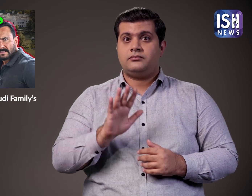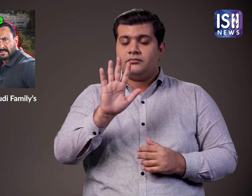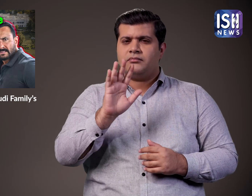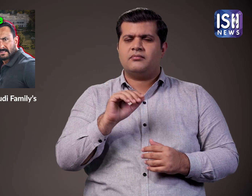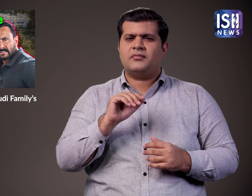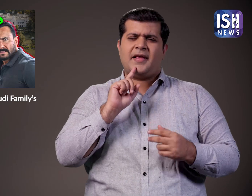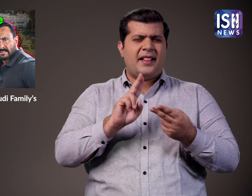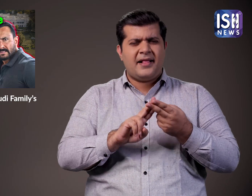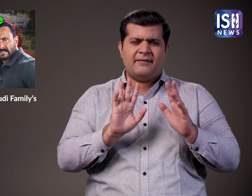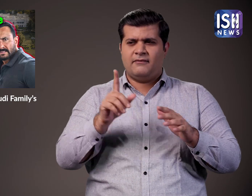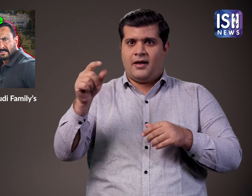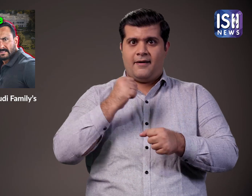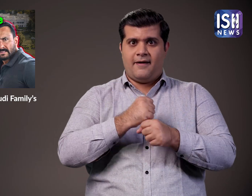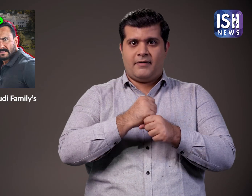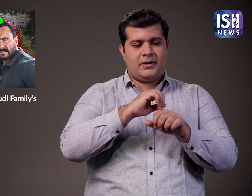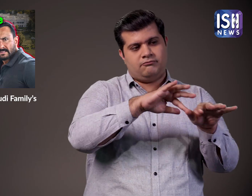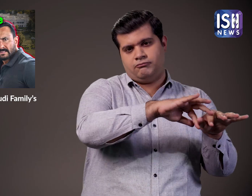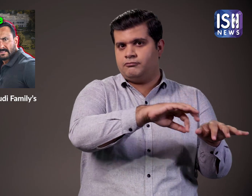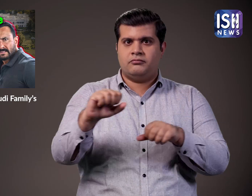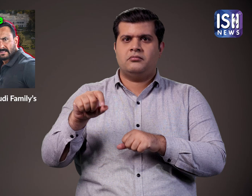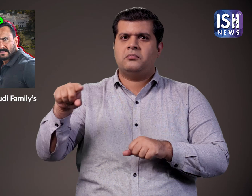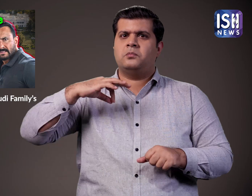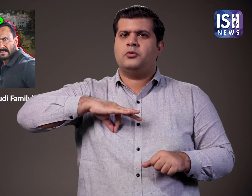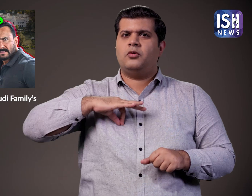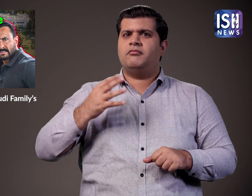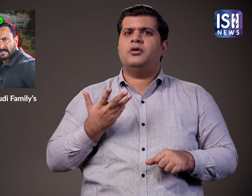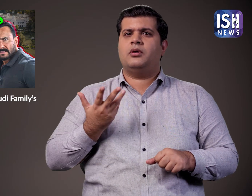How will the government benefit by taking control of these properties?